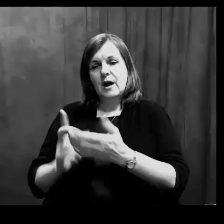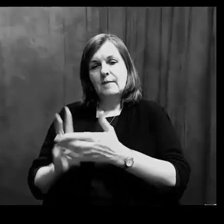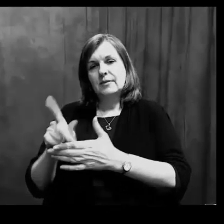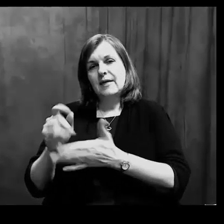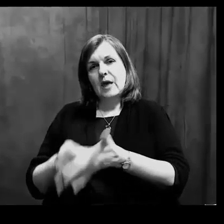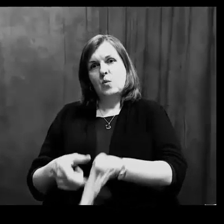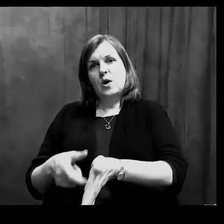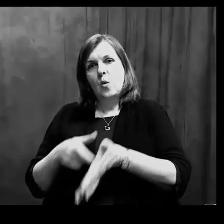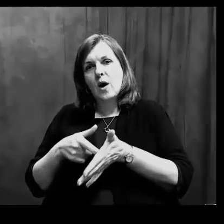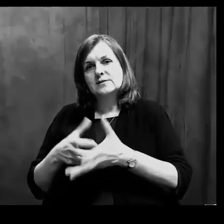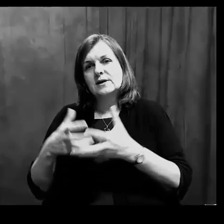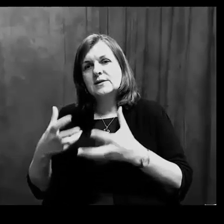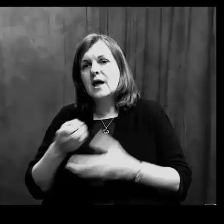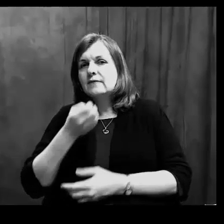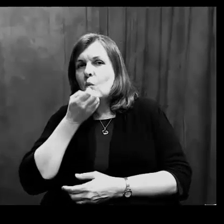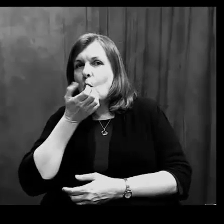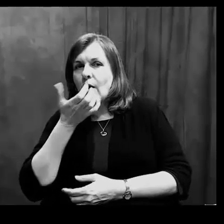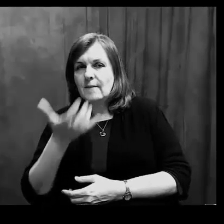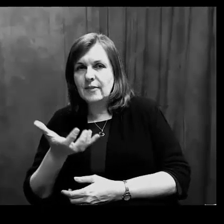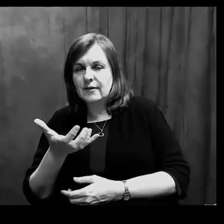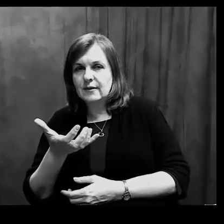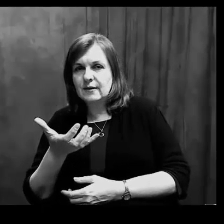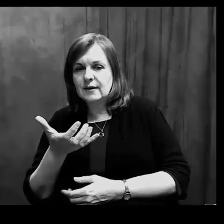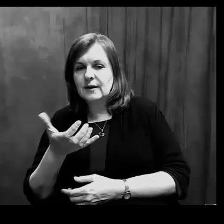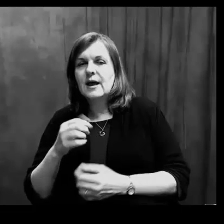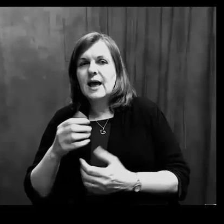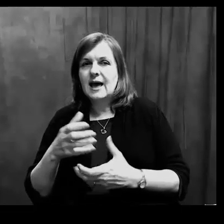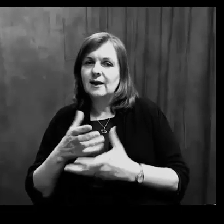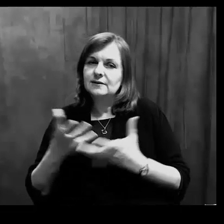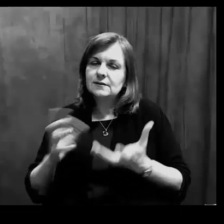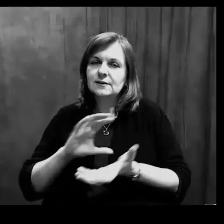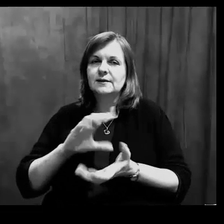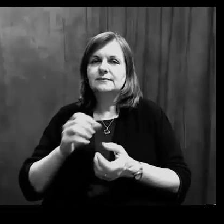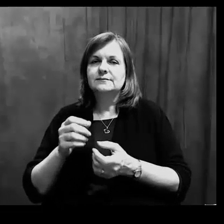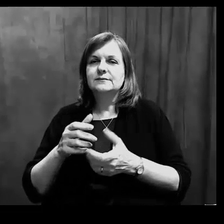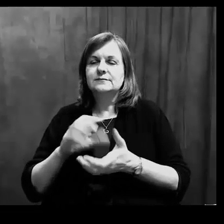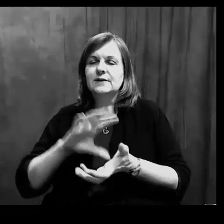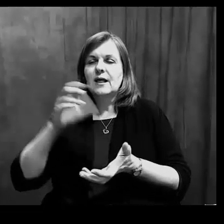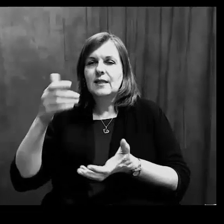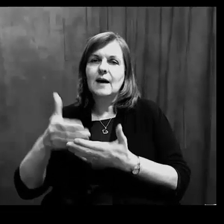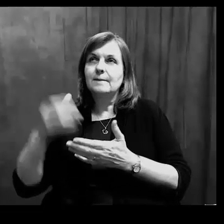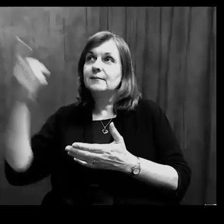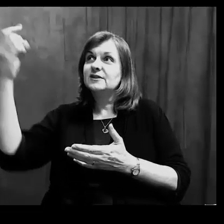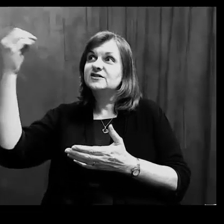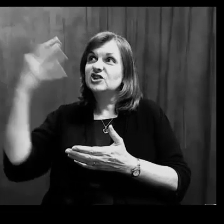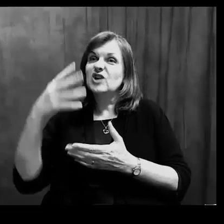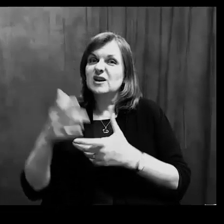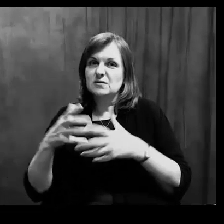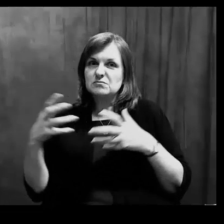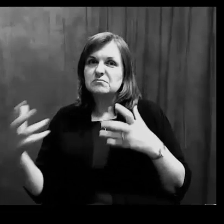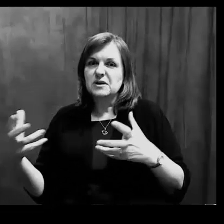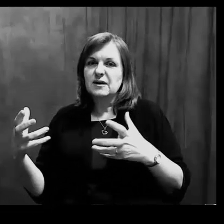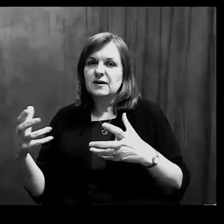in this case that requires a lot of warmth and a high level of sunshine to germinate - flower -